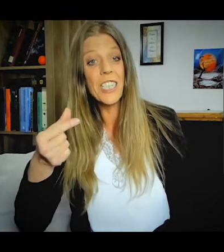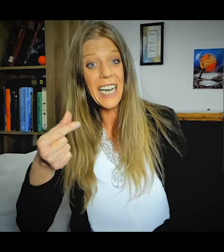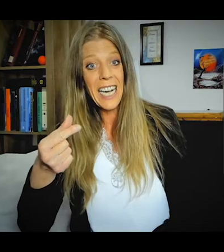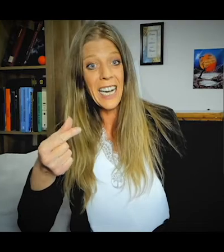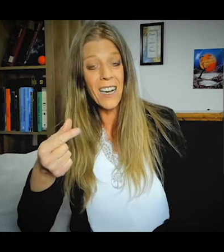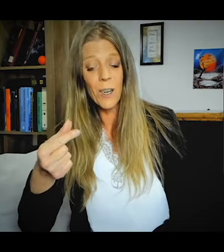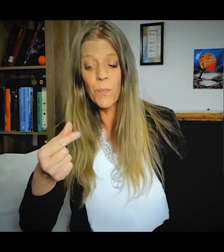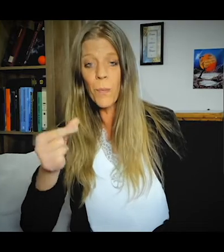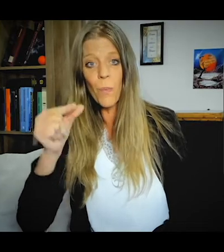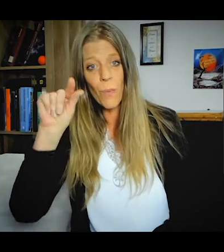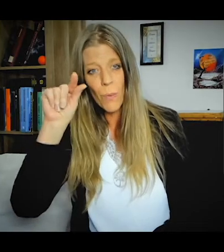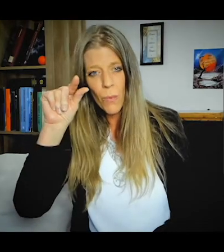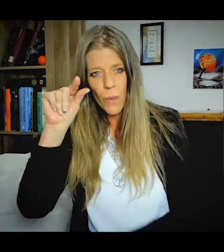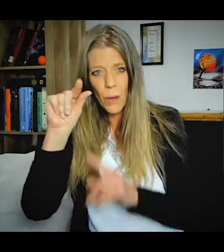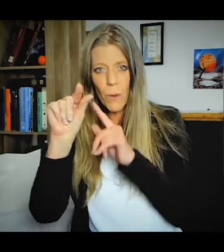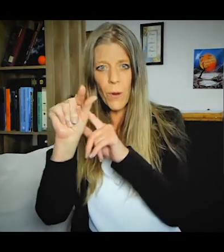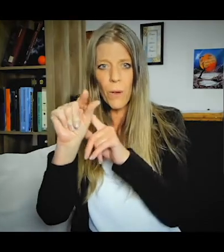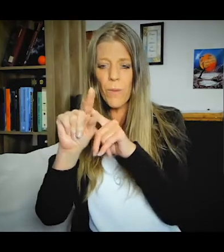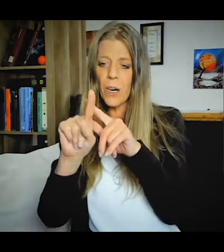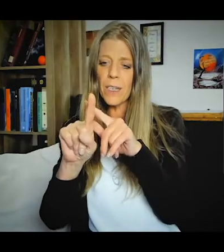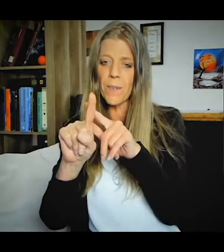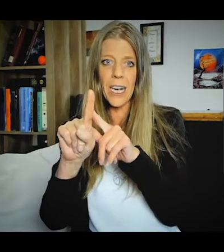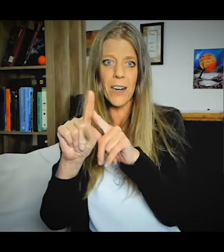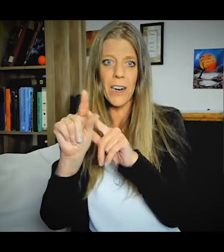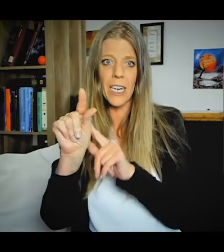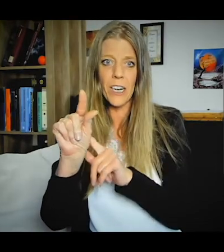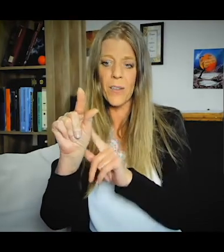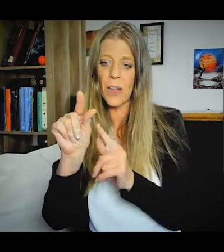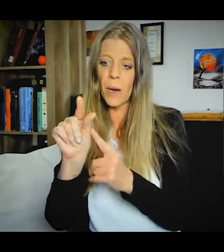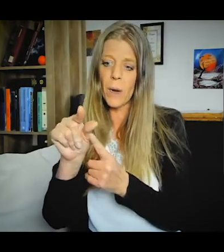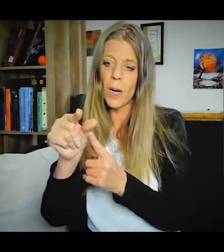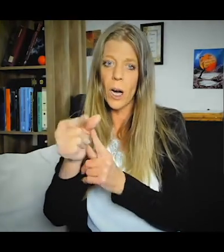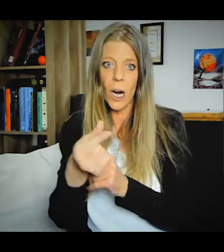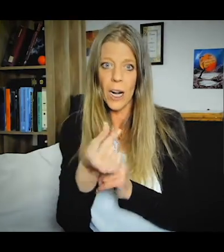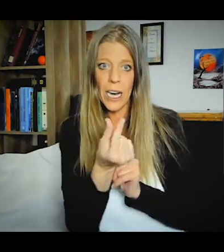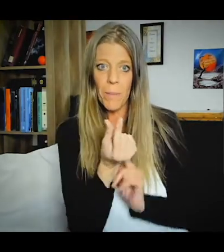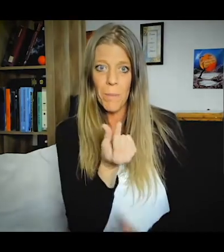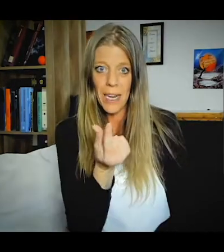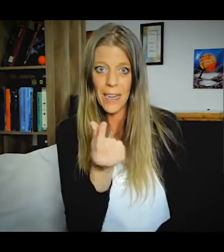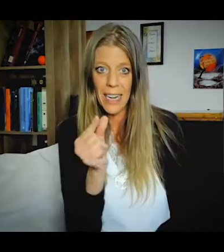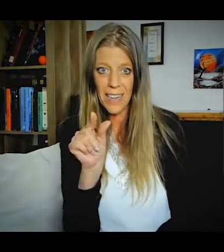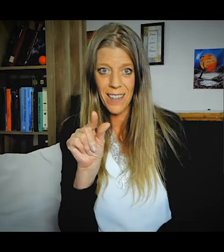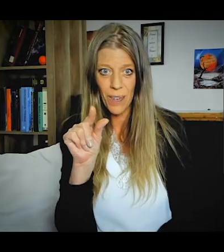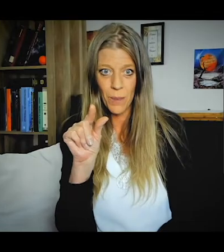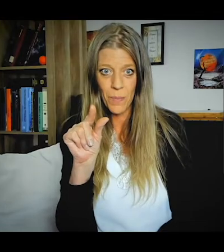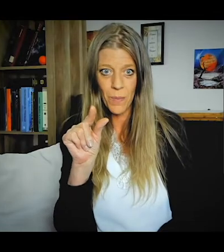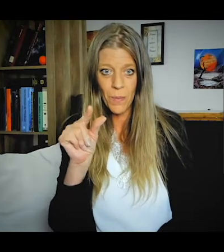G - Your first finger and your thumb are kind of bent like so,